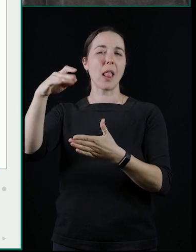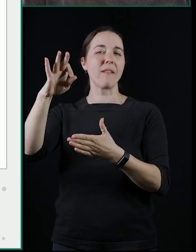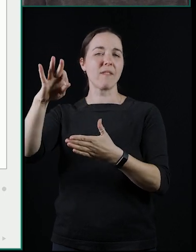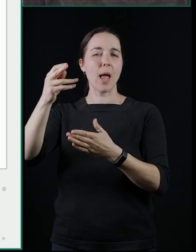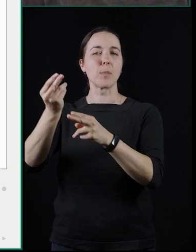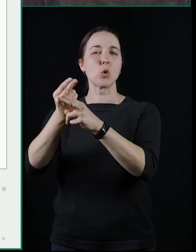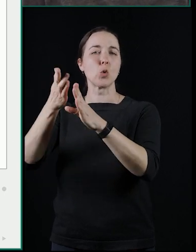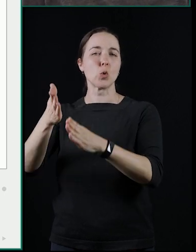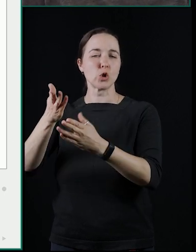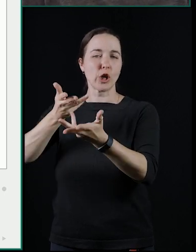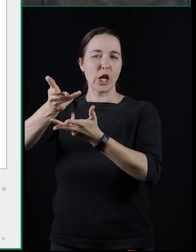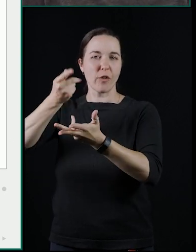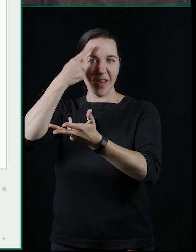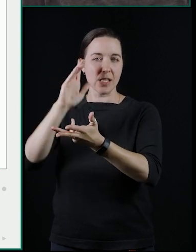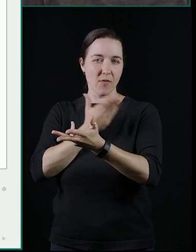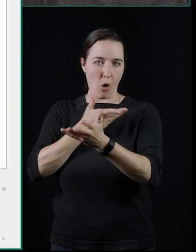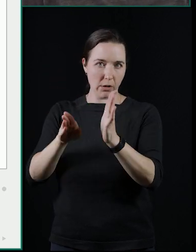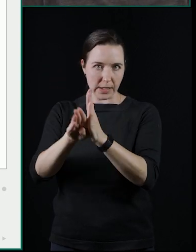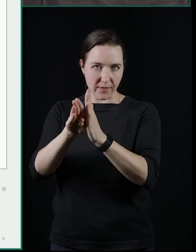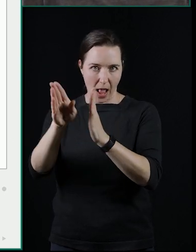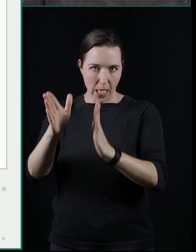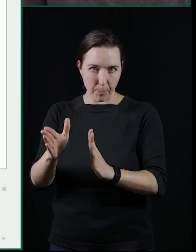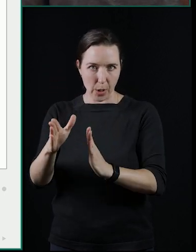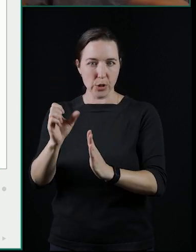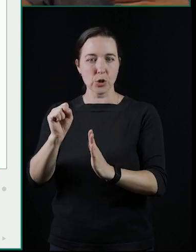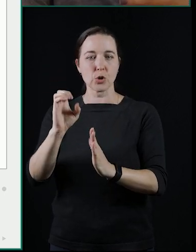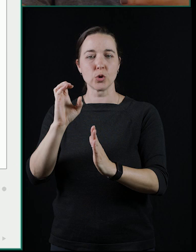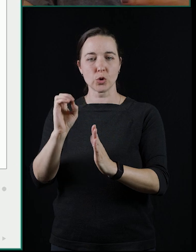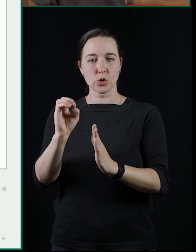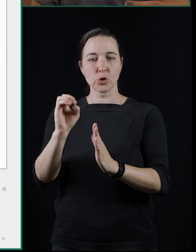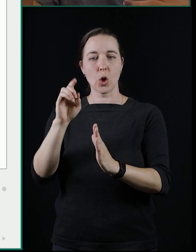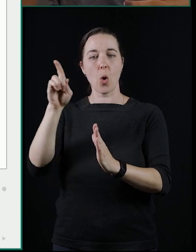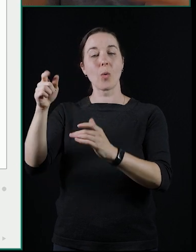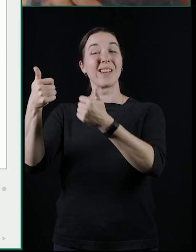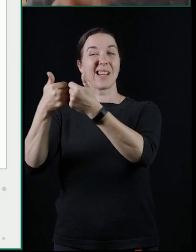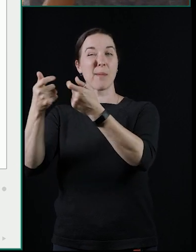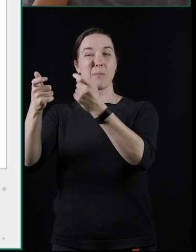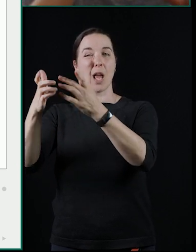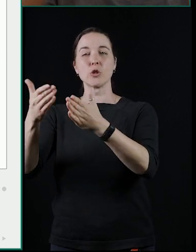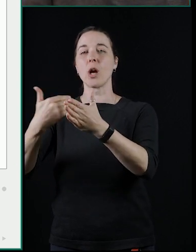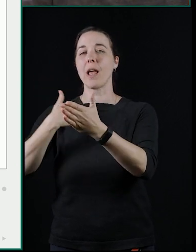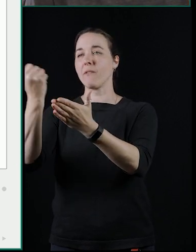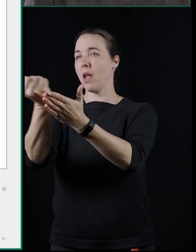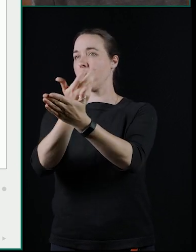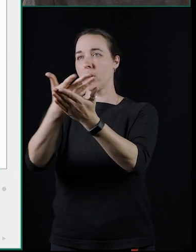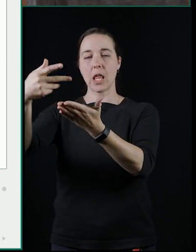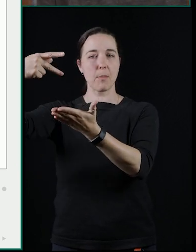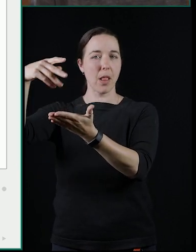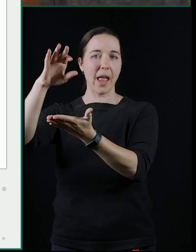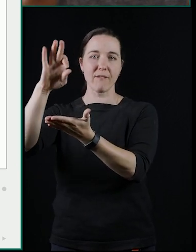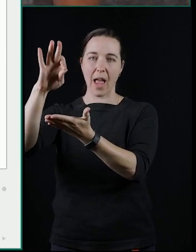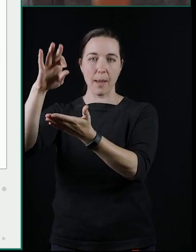for our developers. So Game Manager has everything PlayFab, Party